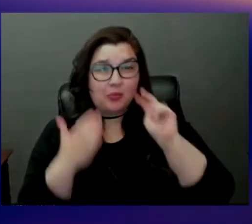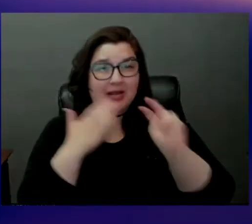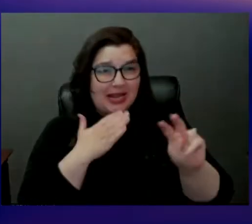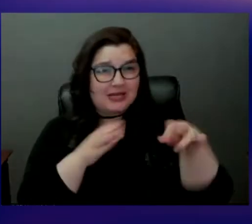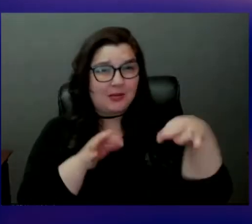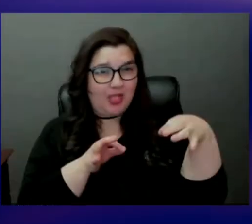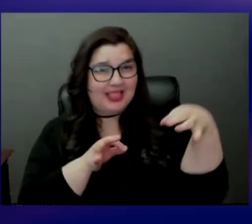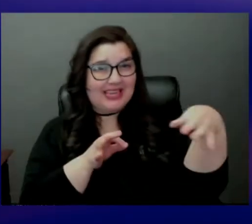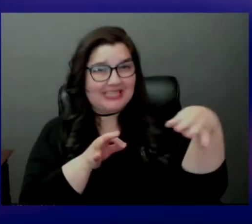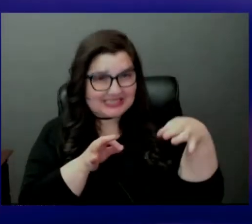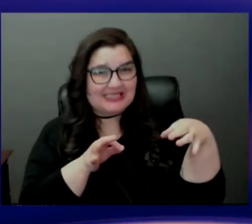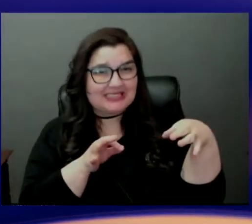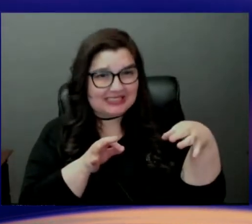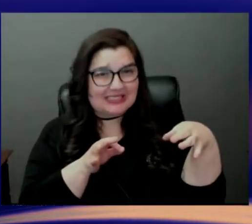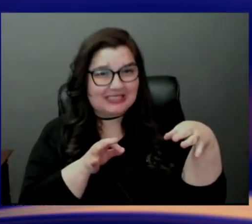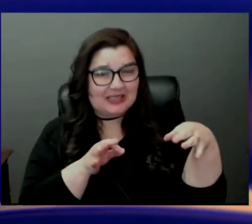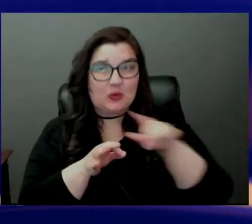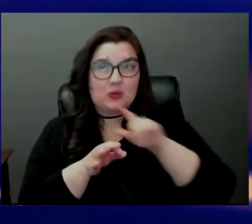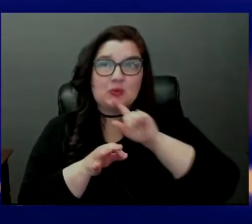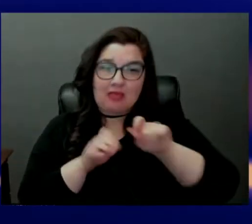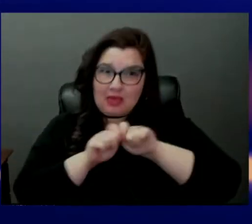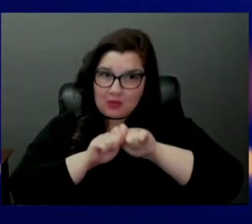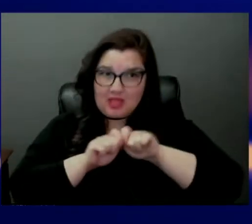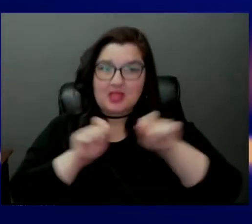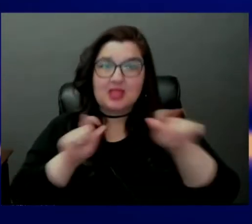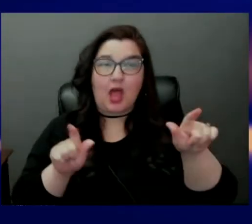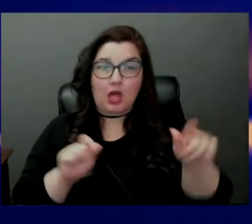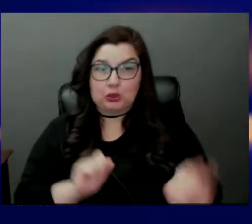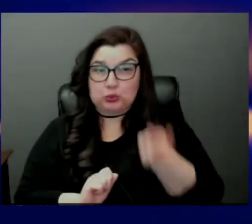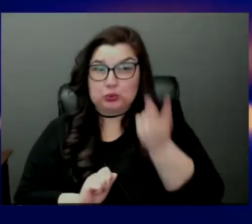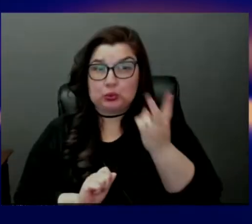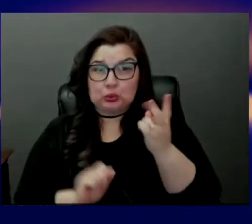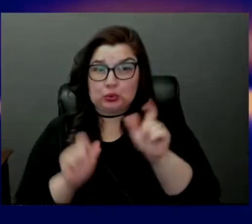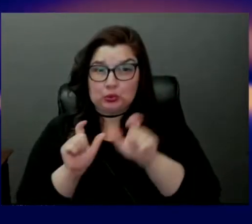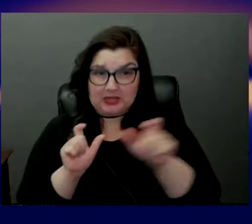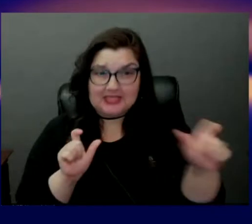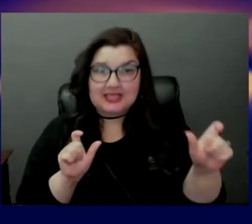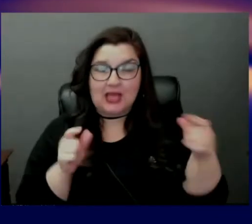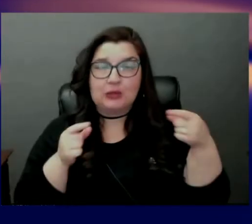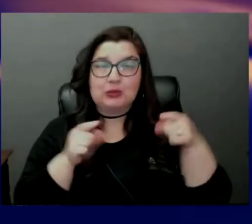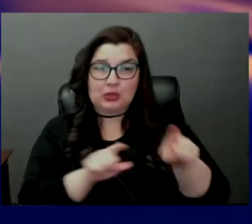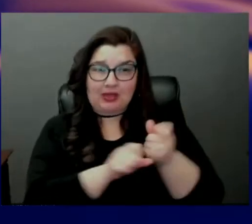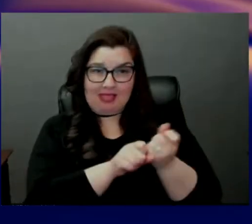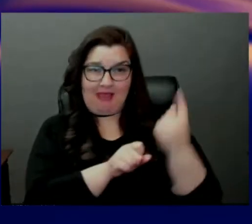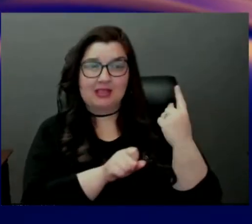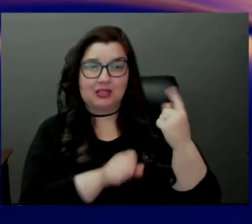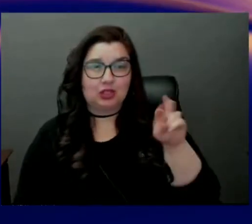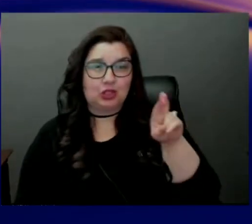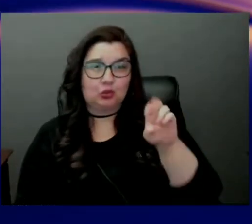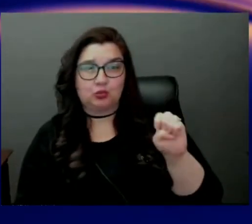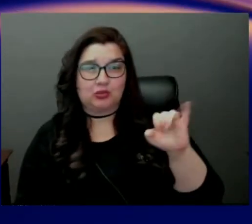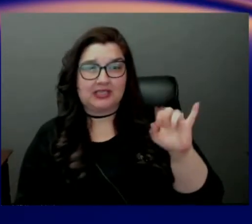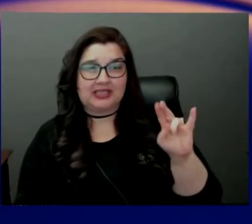So we launched two instances at re:Invent last year, and we're just in the process now of launching